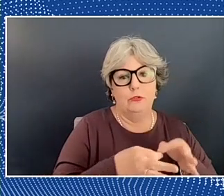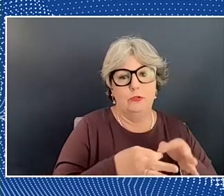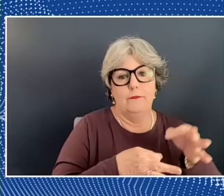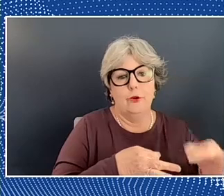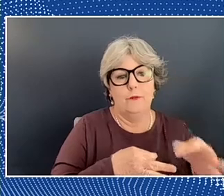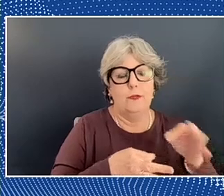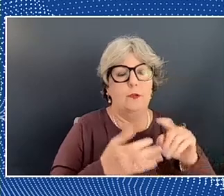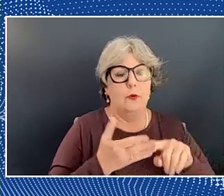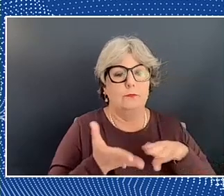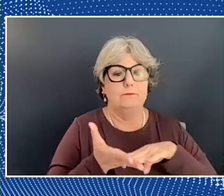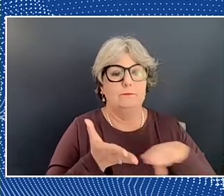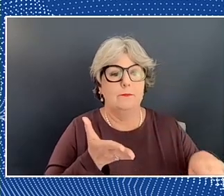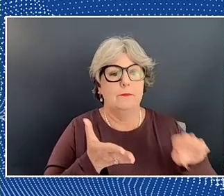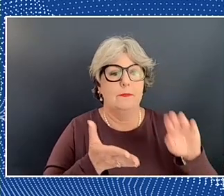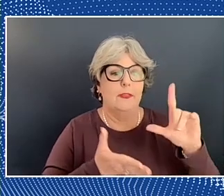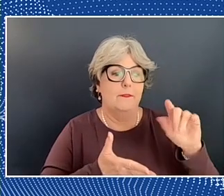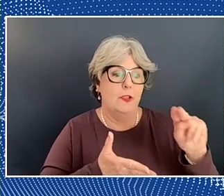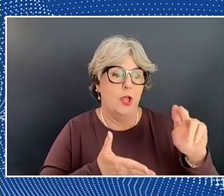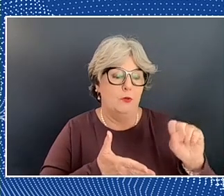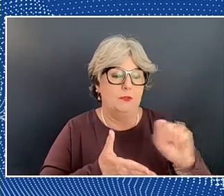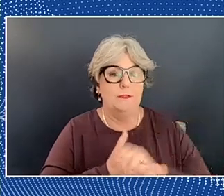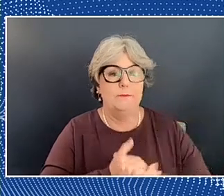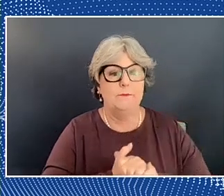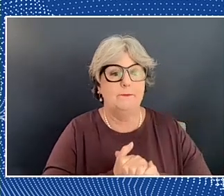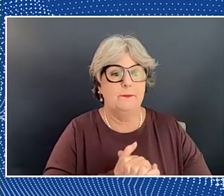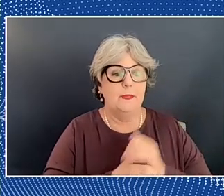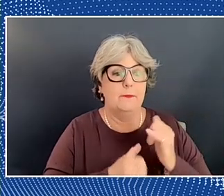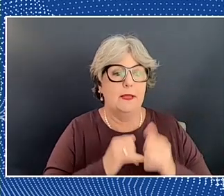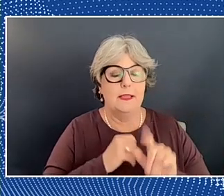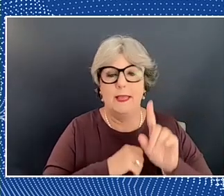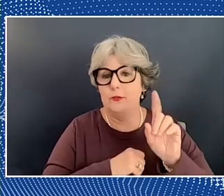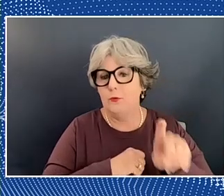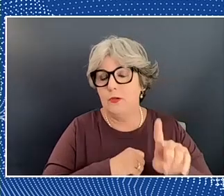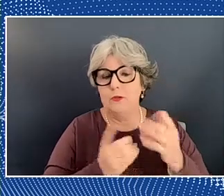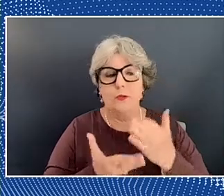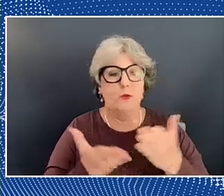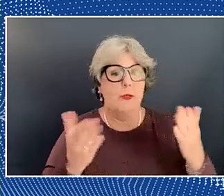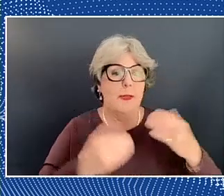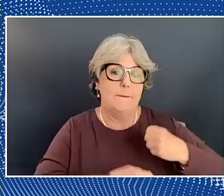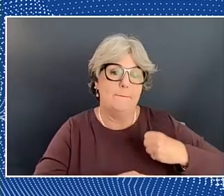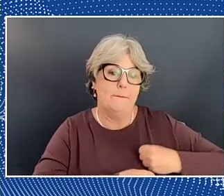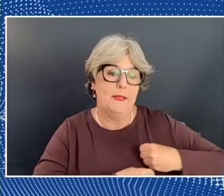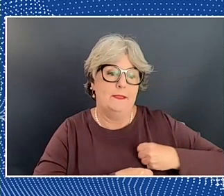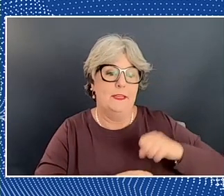loans. The last question is we look at the military and veteran- the military